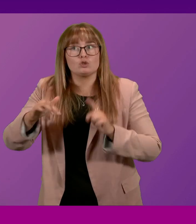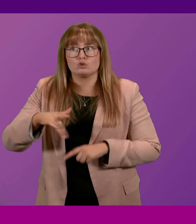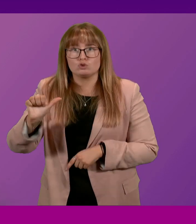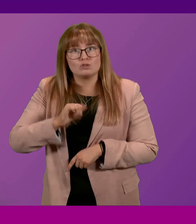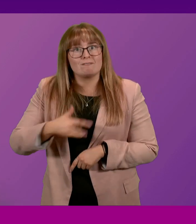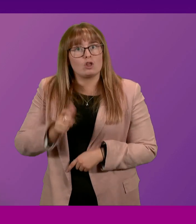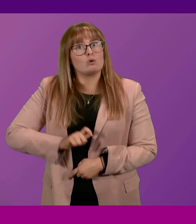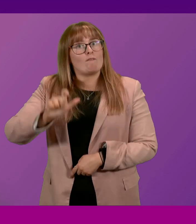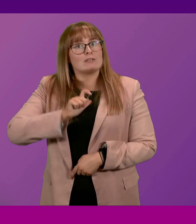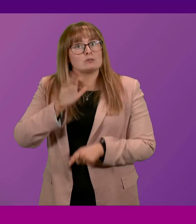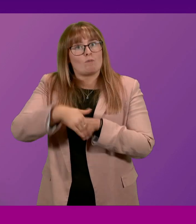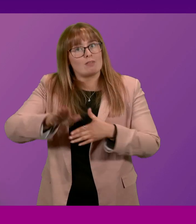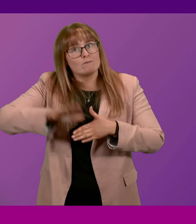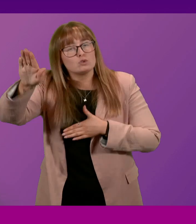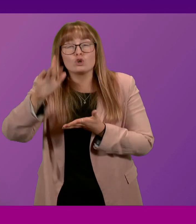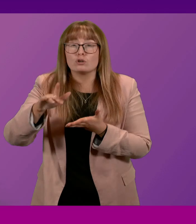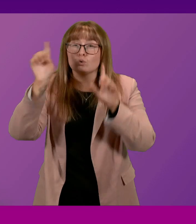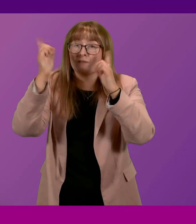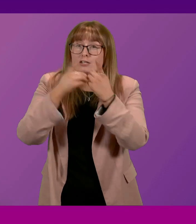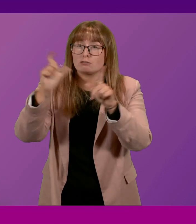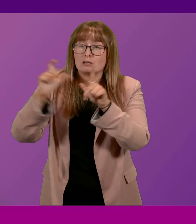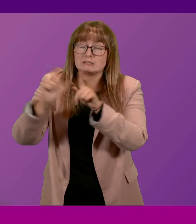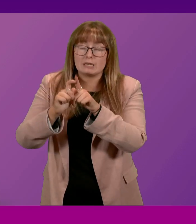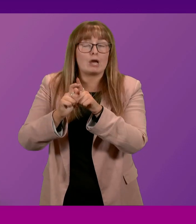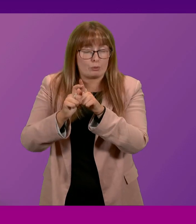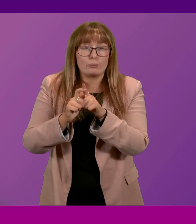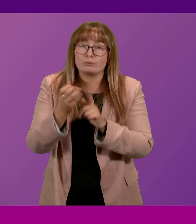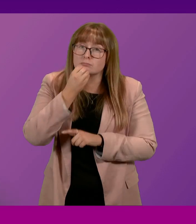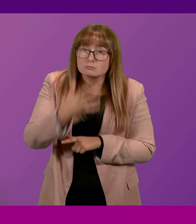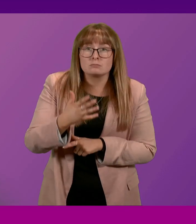The University of Dundee is a magnificent institution that has tremendous strength